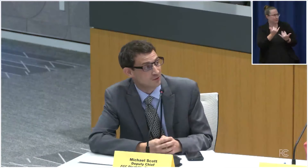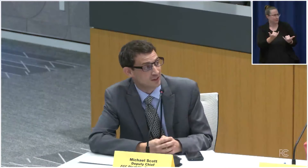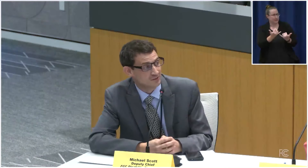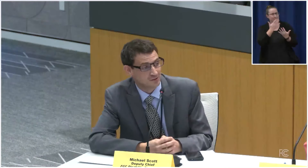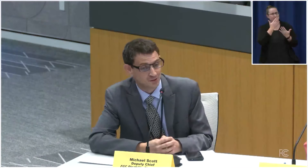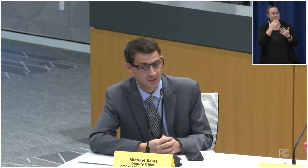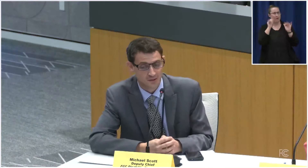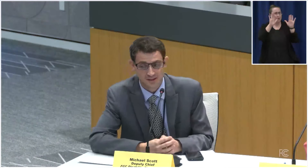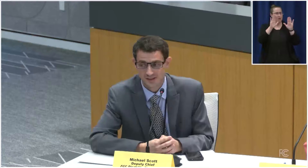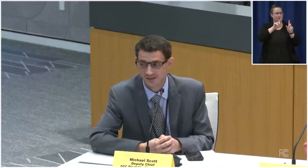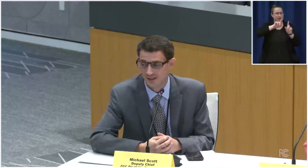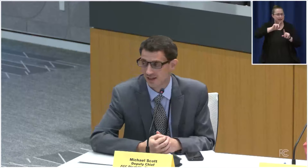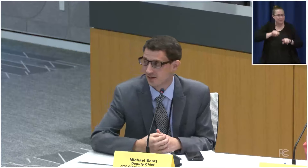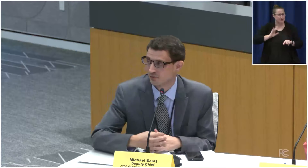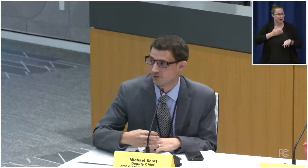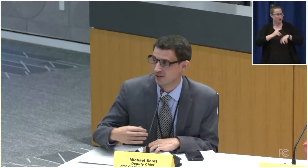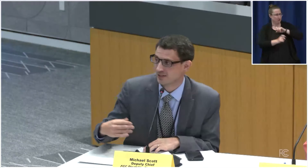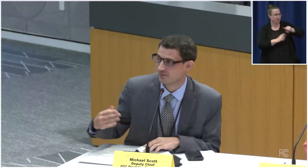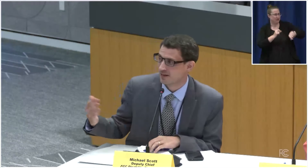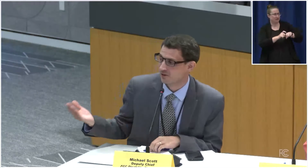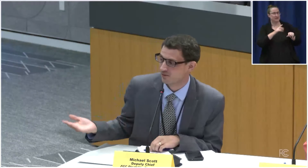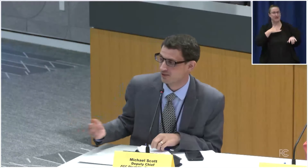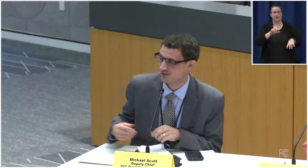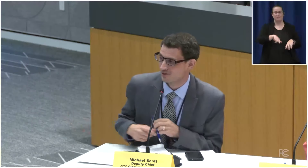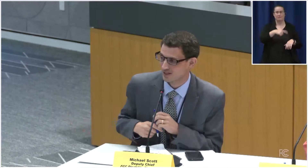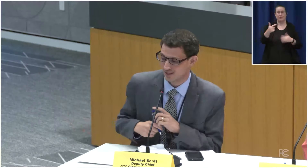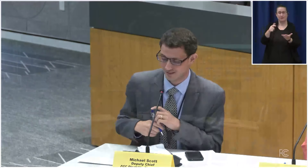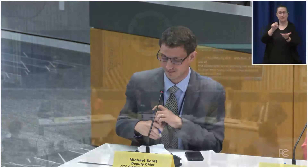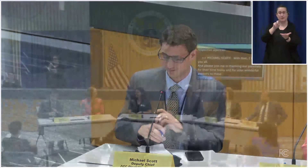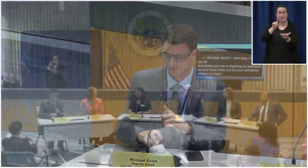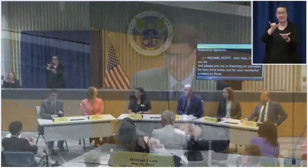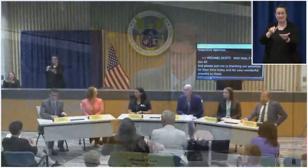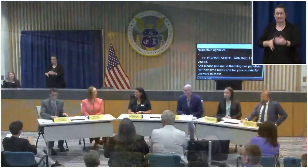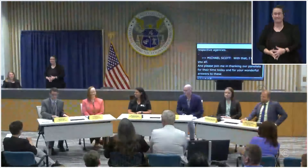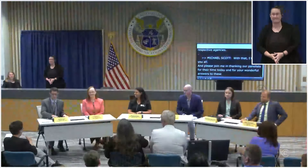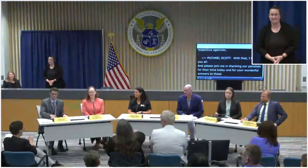AND PLEASE JOIN ME IN THANKING OUR PANELISTS FOR THEIR TIME TODAY AND FOR YOUR WONDERFUL ANSWERS TO THESE QUESTIONS AND I WILL